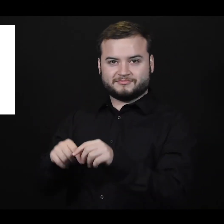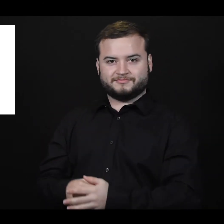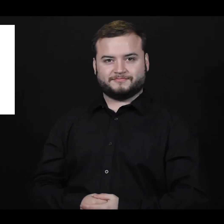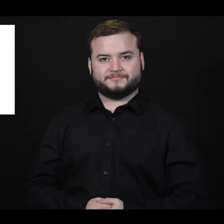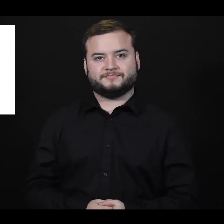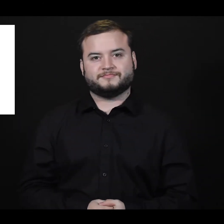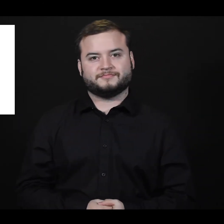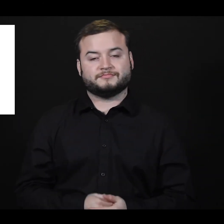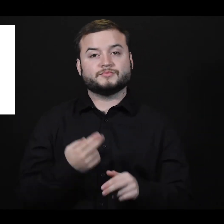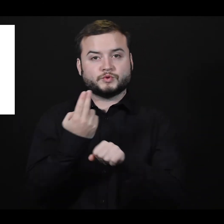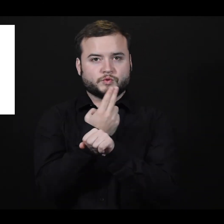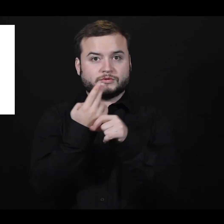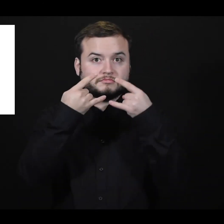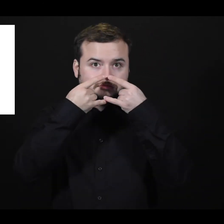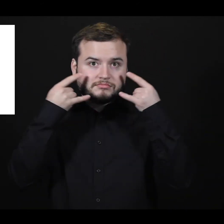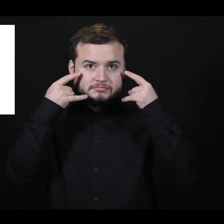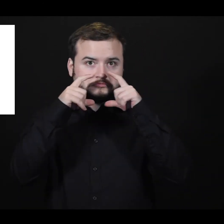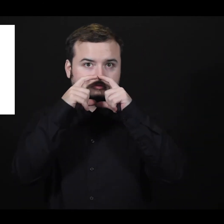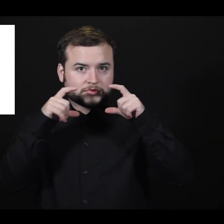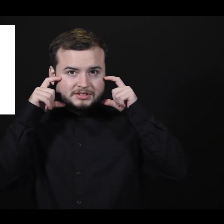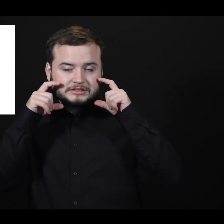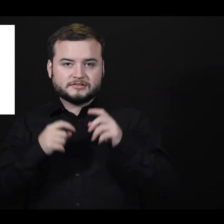Wear a mask.